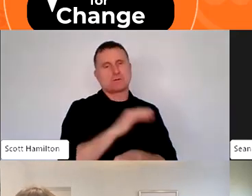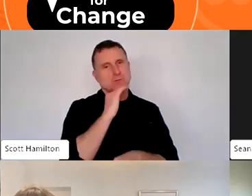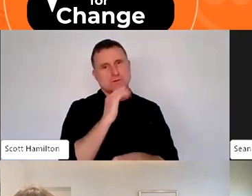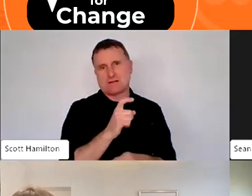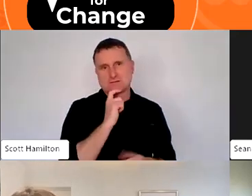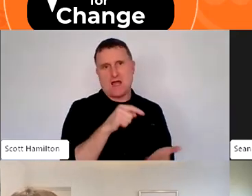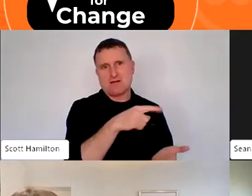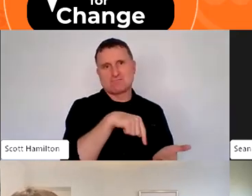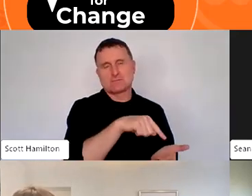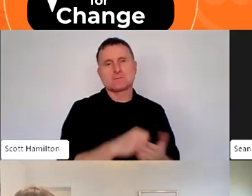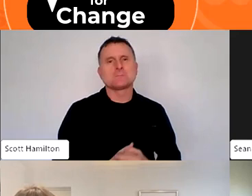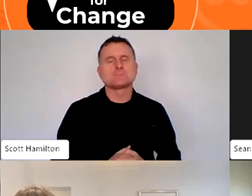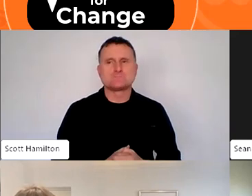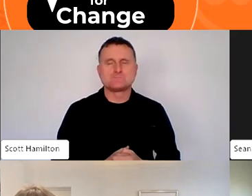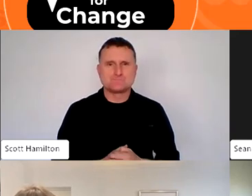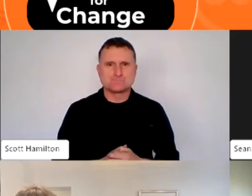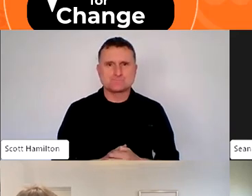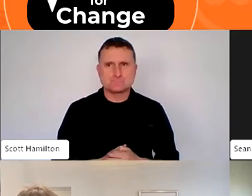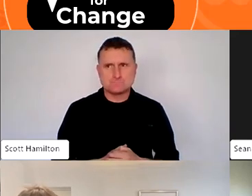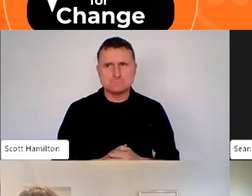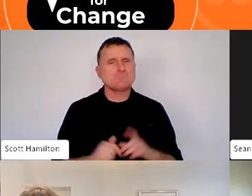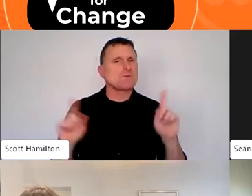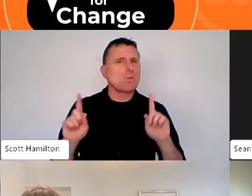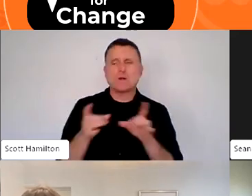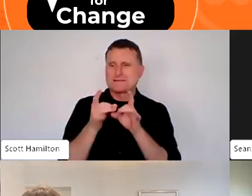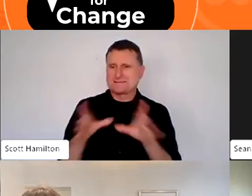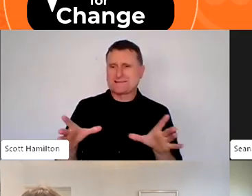point? We're talking about not just learning here but also belonging,